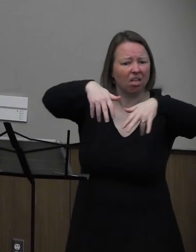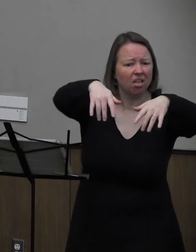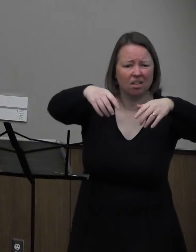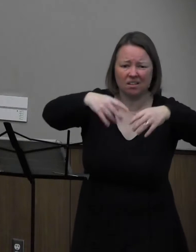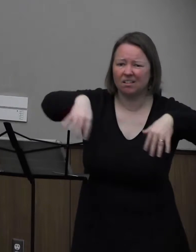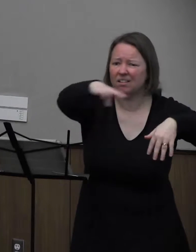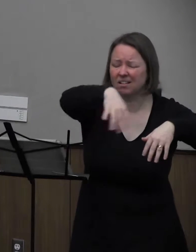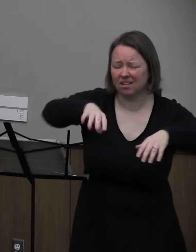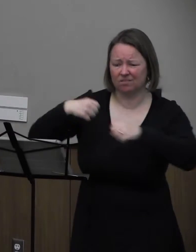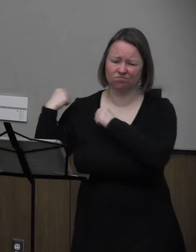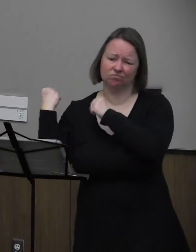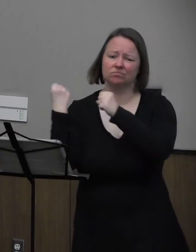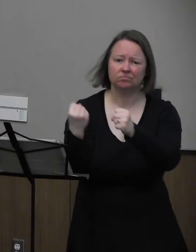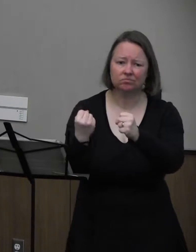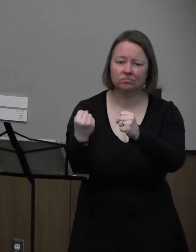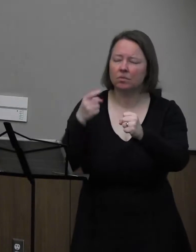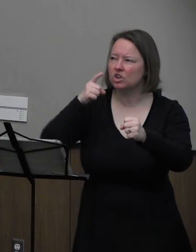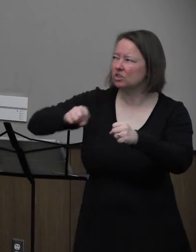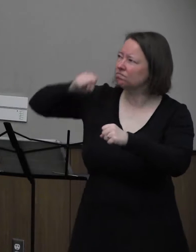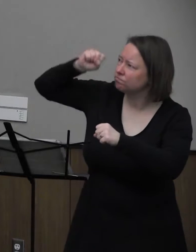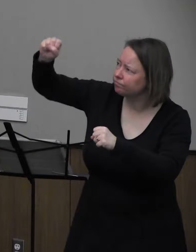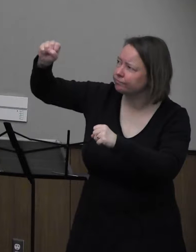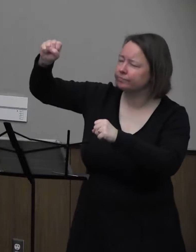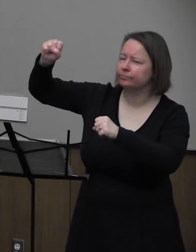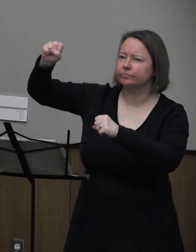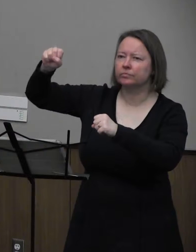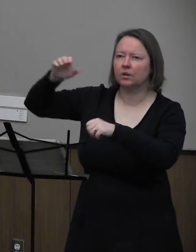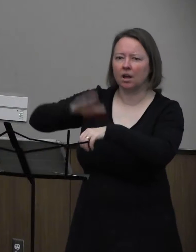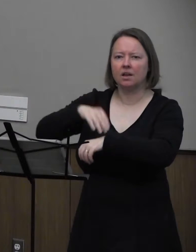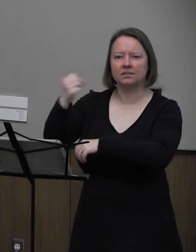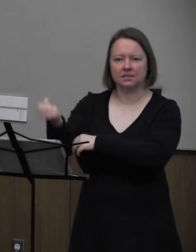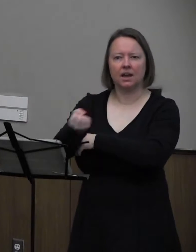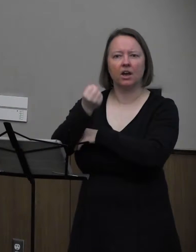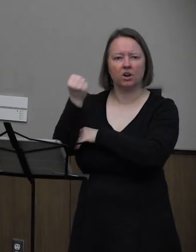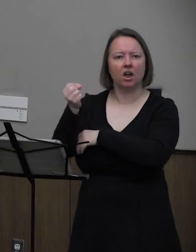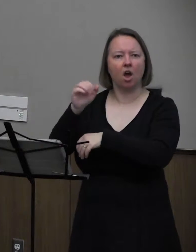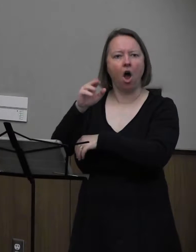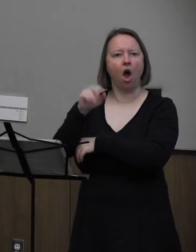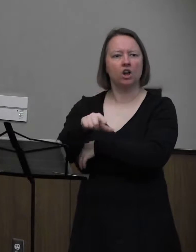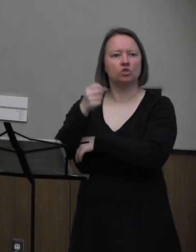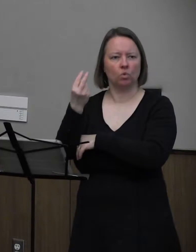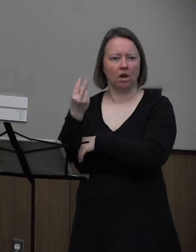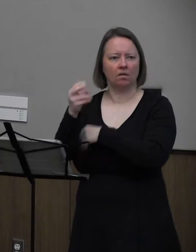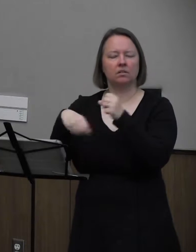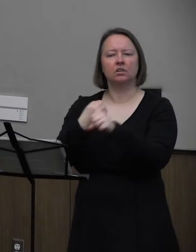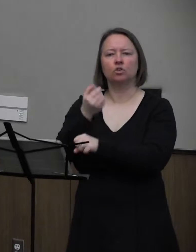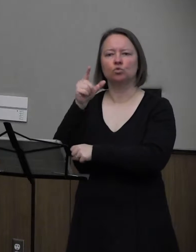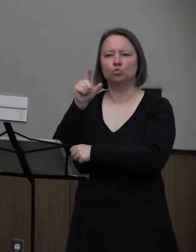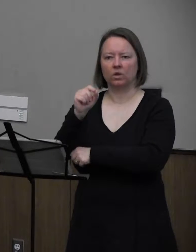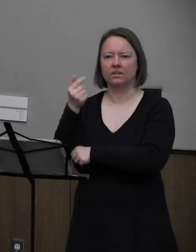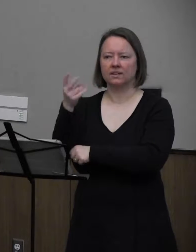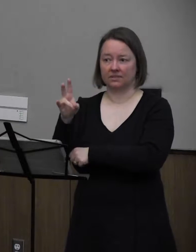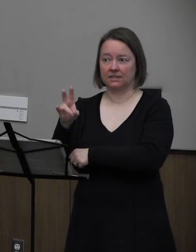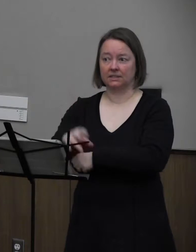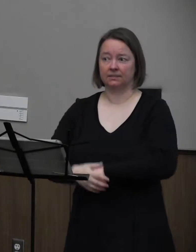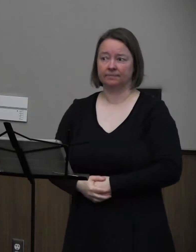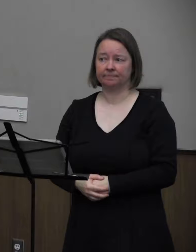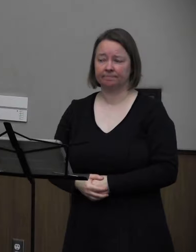where she was demonstrating against the rally on Saturday, August 12th 2017.